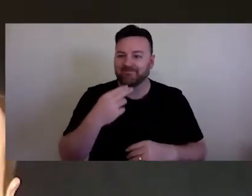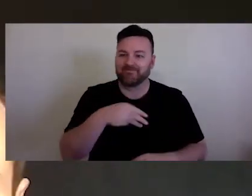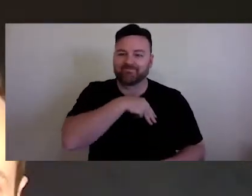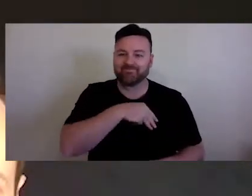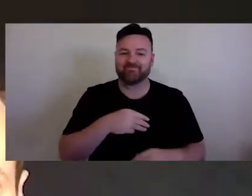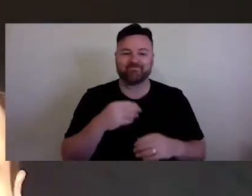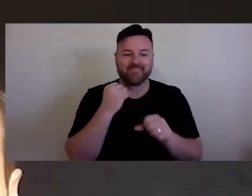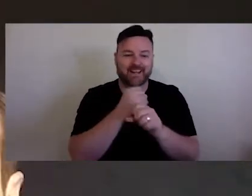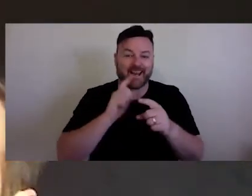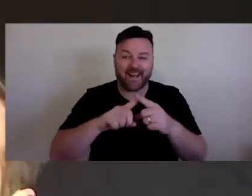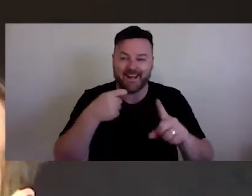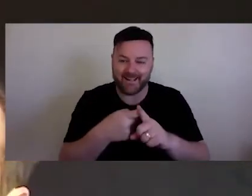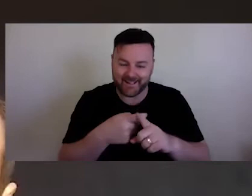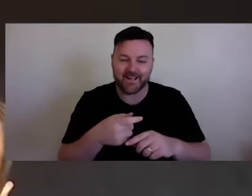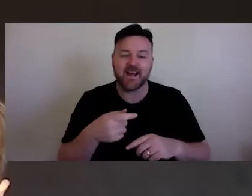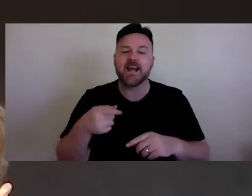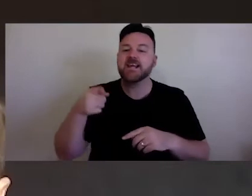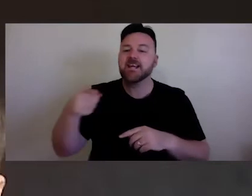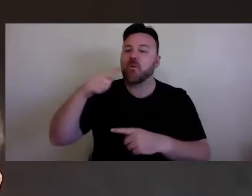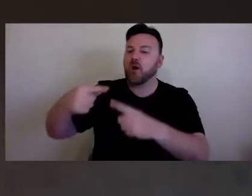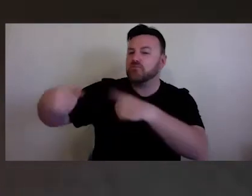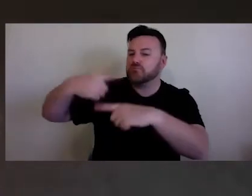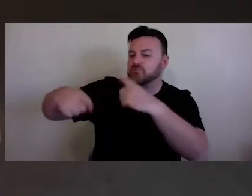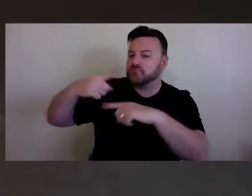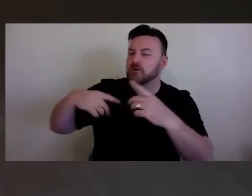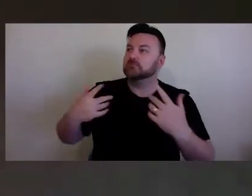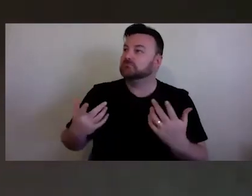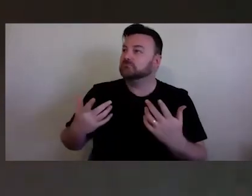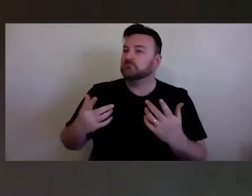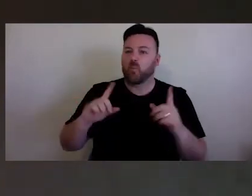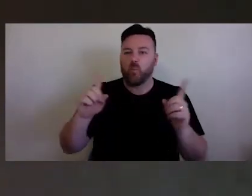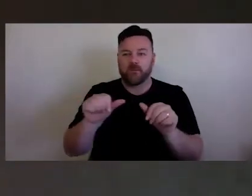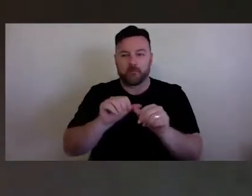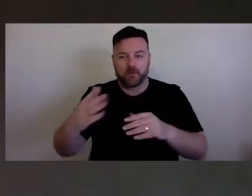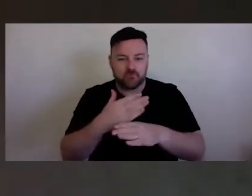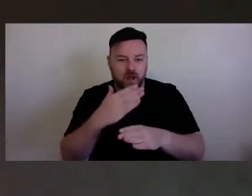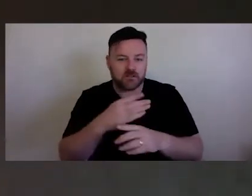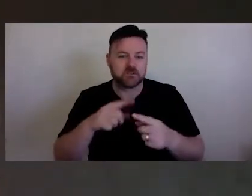equipment, concepts and best practice around online streaming.